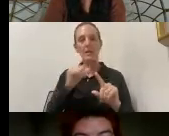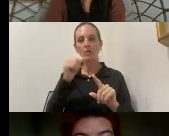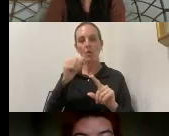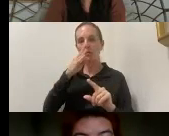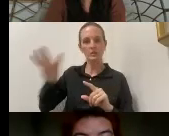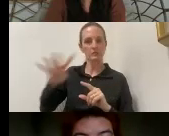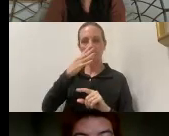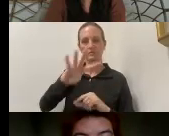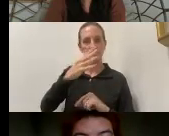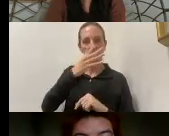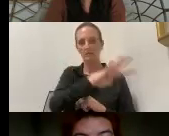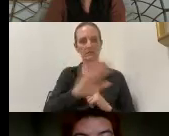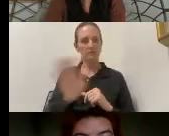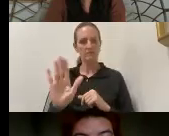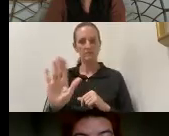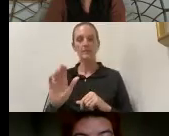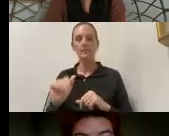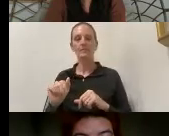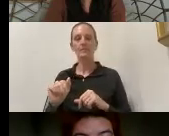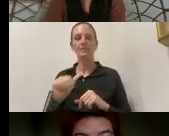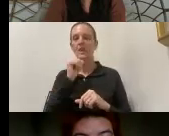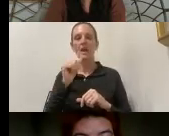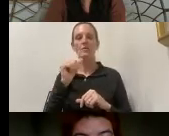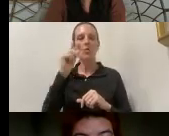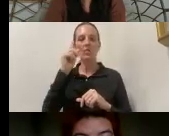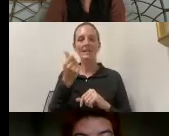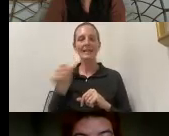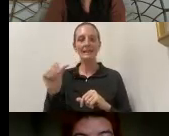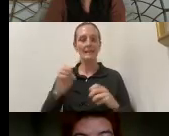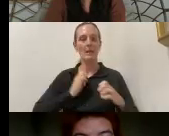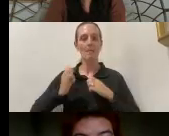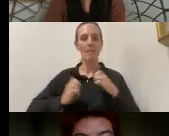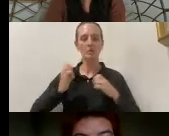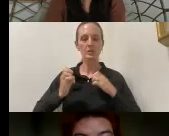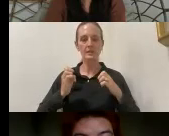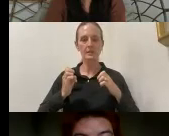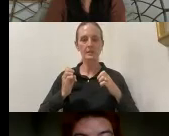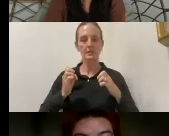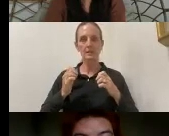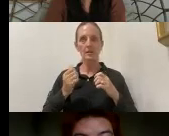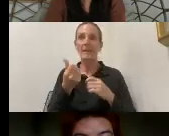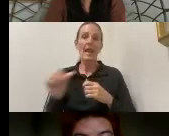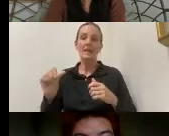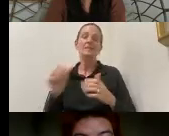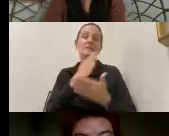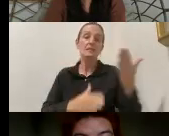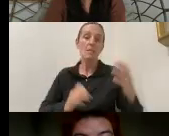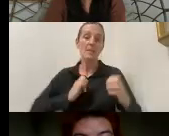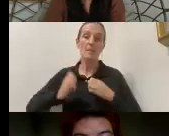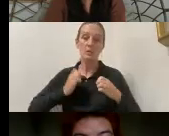I don't think any emotion, as drastic and scary as they can be, should be enough to